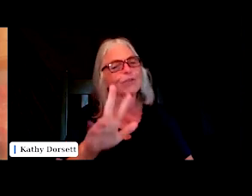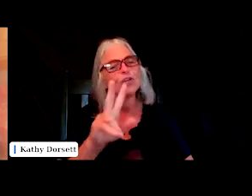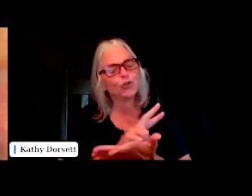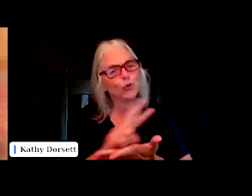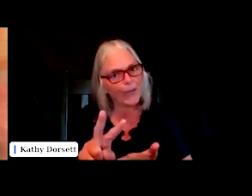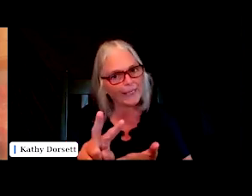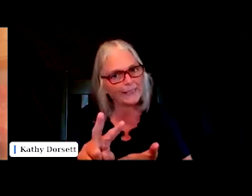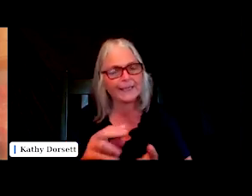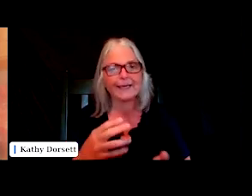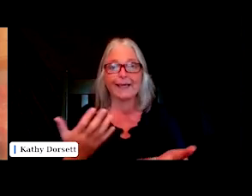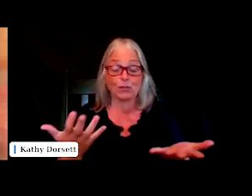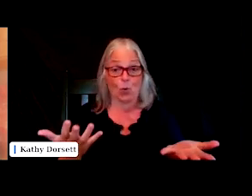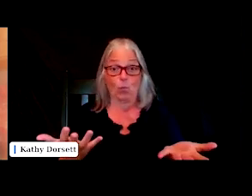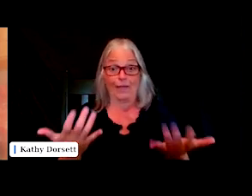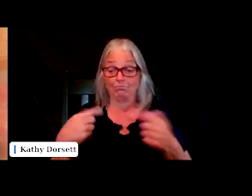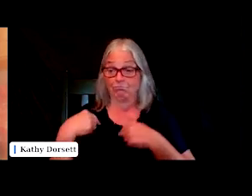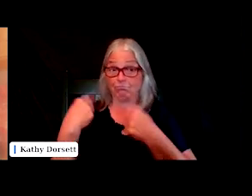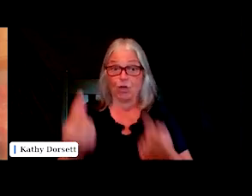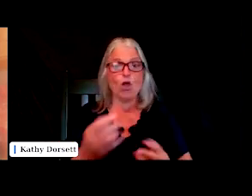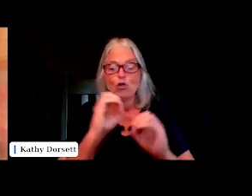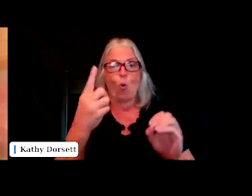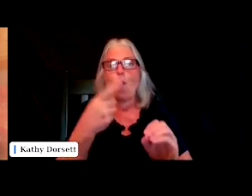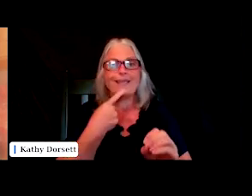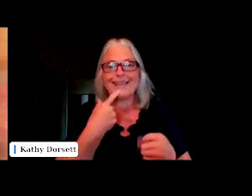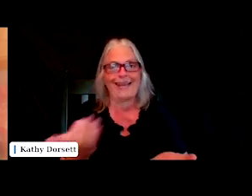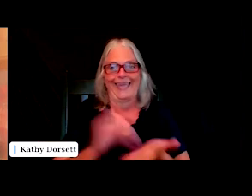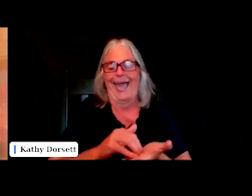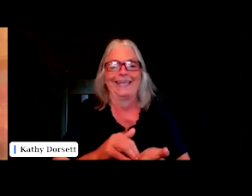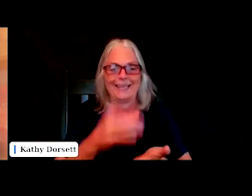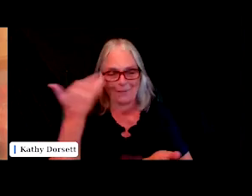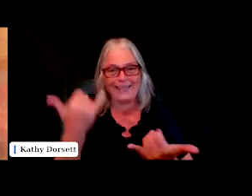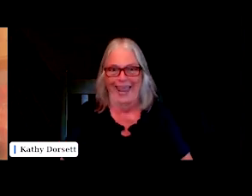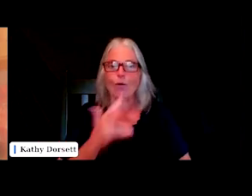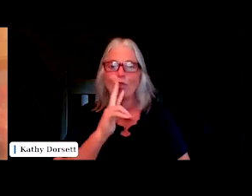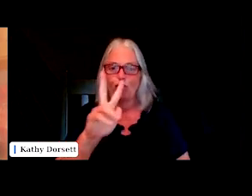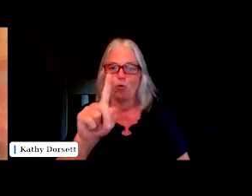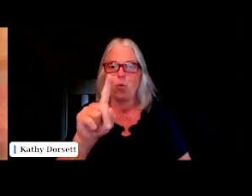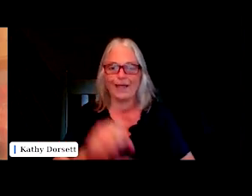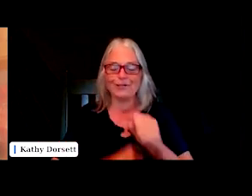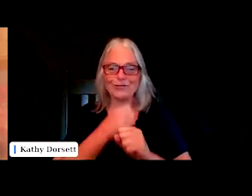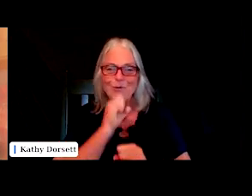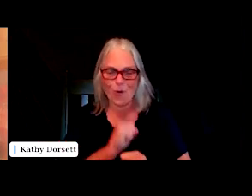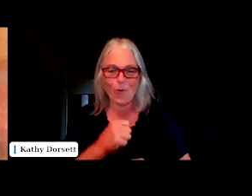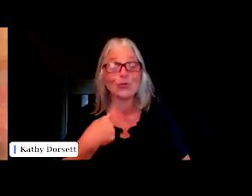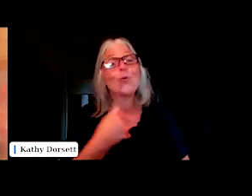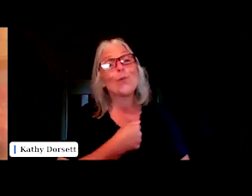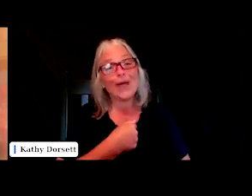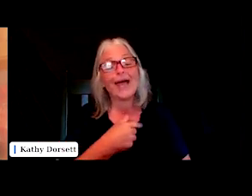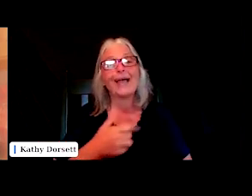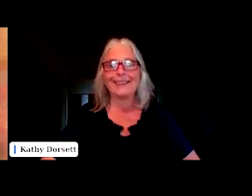So since then no one has brought it up, and now he's 31 years old. So we're we live.